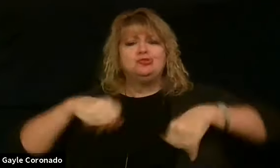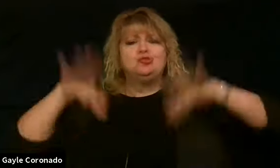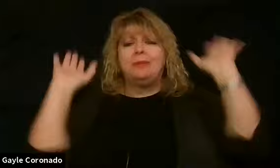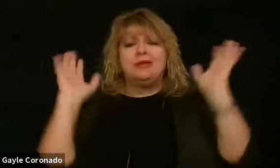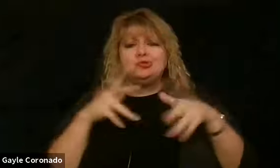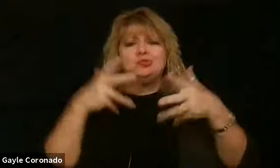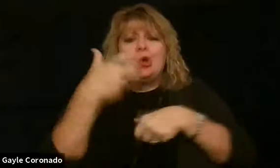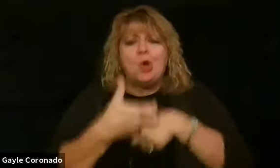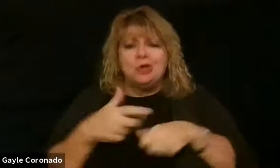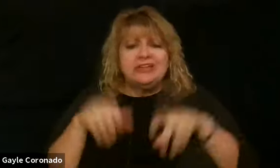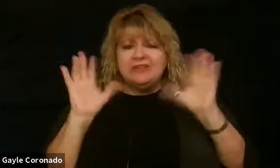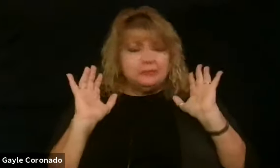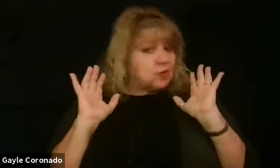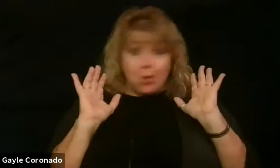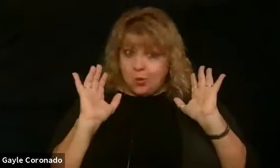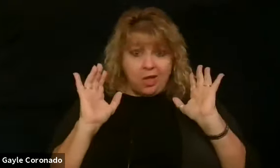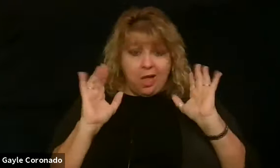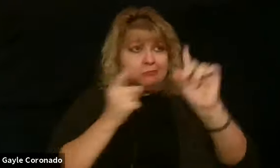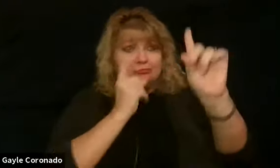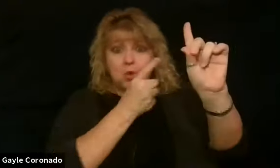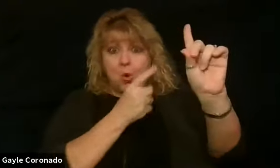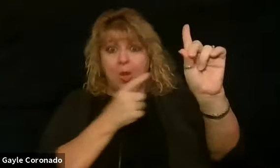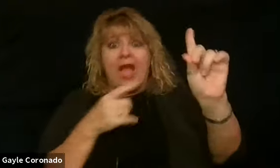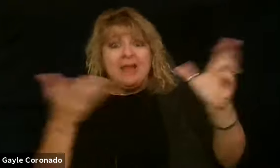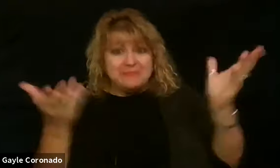I'm in it for the long haul. I'm going to do that security.